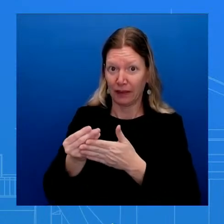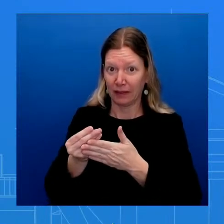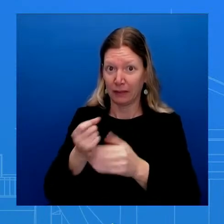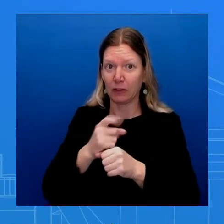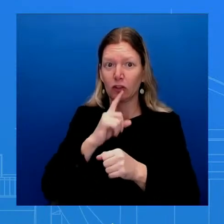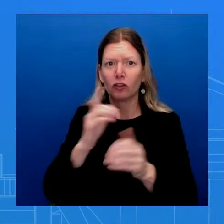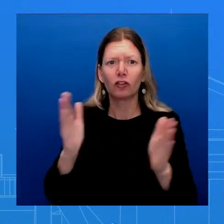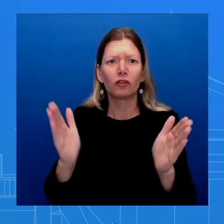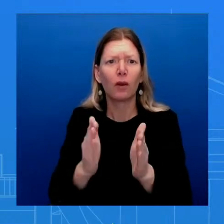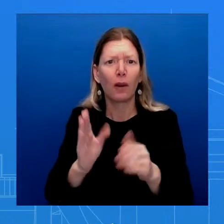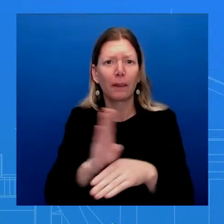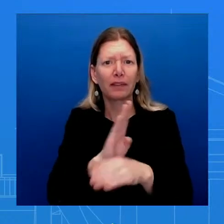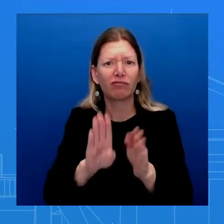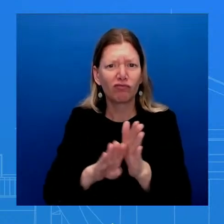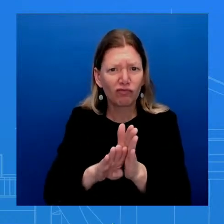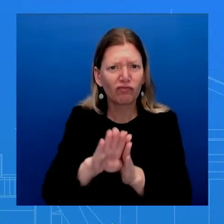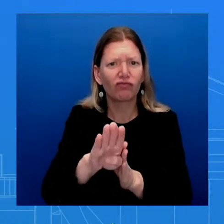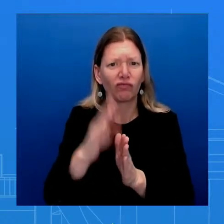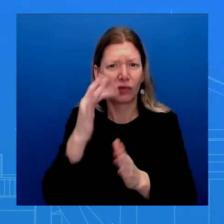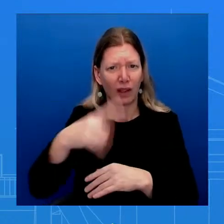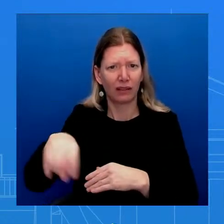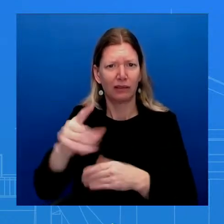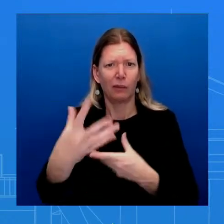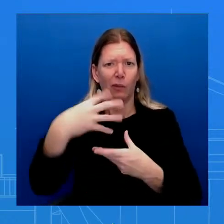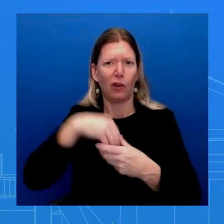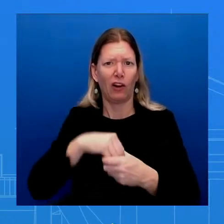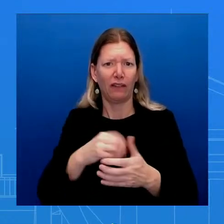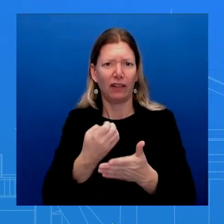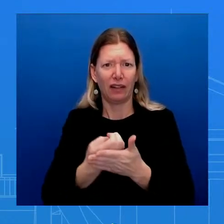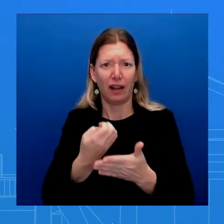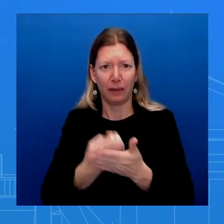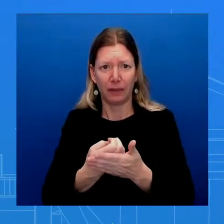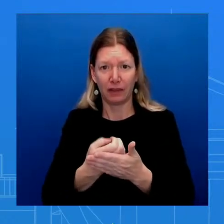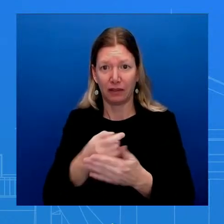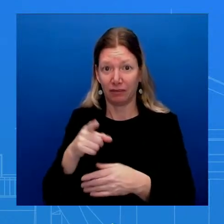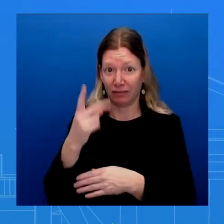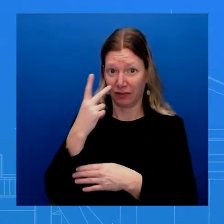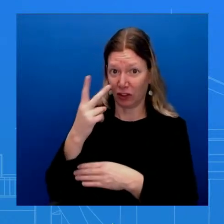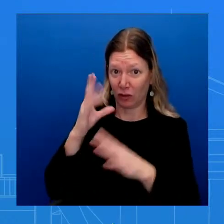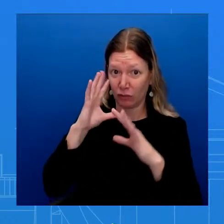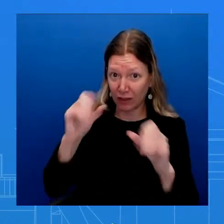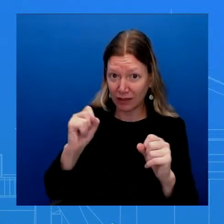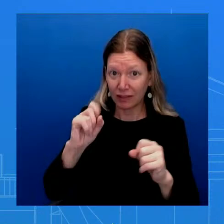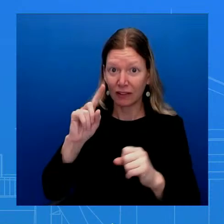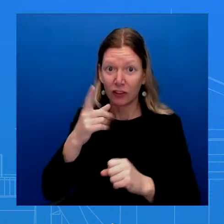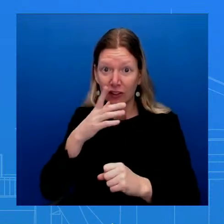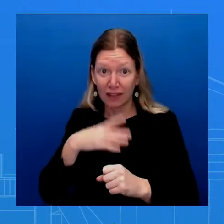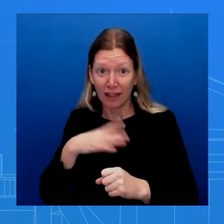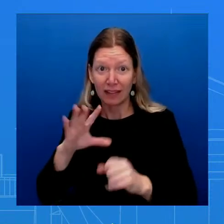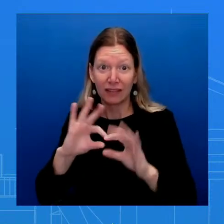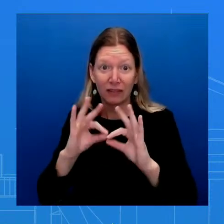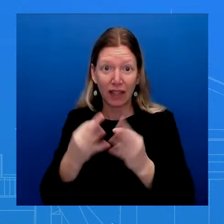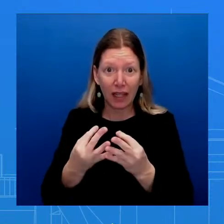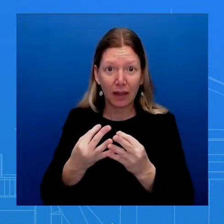And you saw the President, the First Lady, and his -- his family making sure that they were visiting small business on -- going into the holidays.